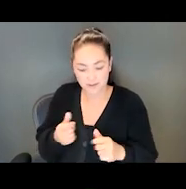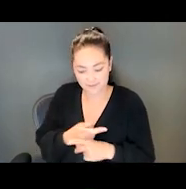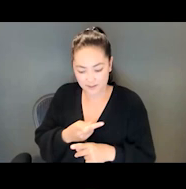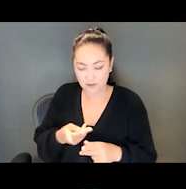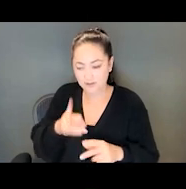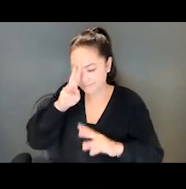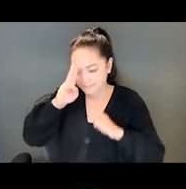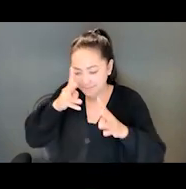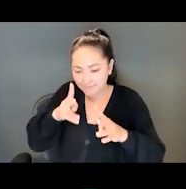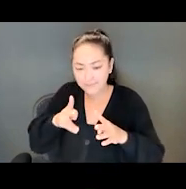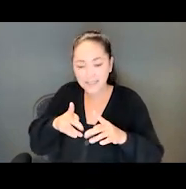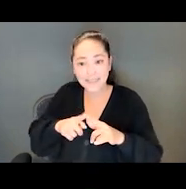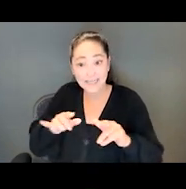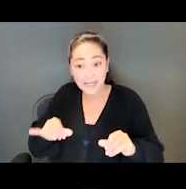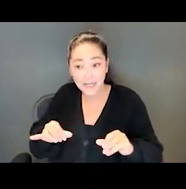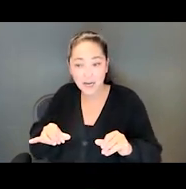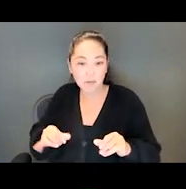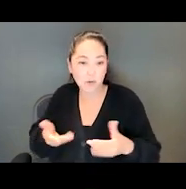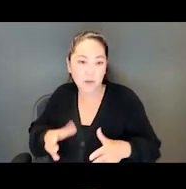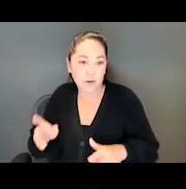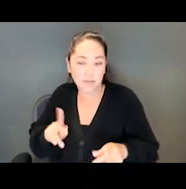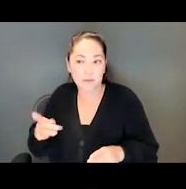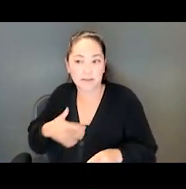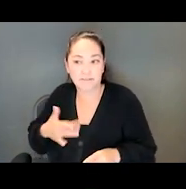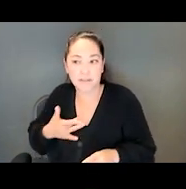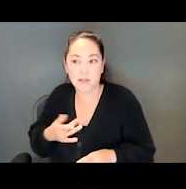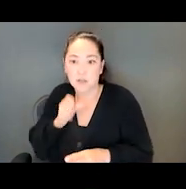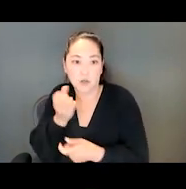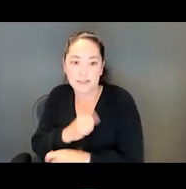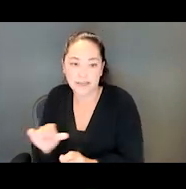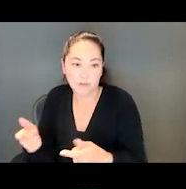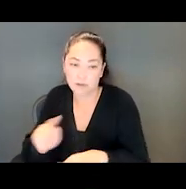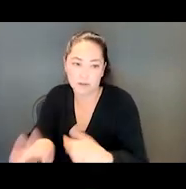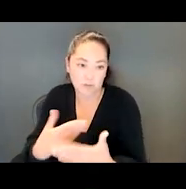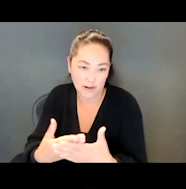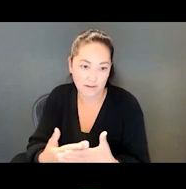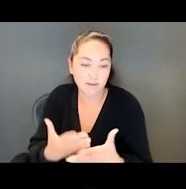Yes, thank you so much to Noah and Sabel, both of you for talking about. Safety and